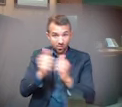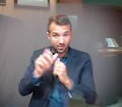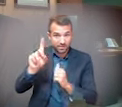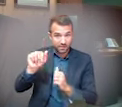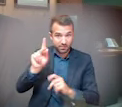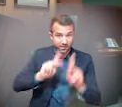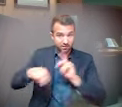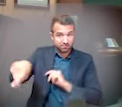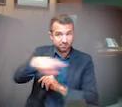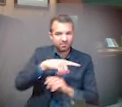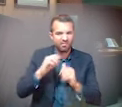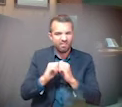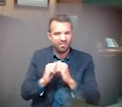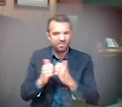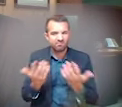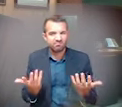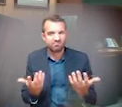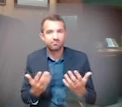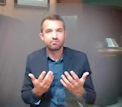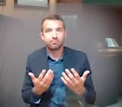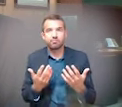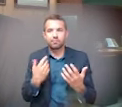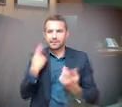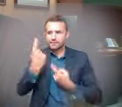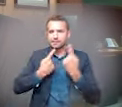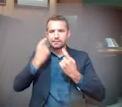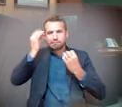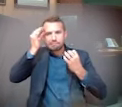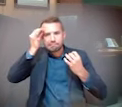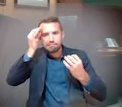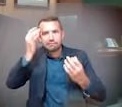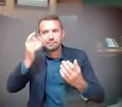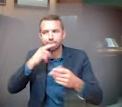And so we have to think about what we're going to do.